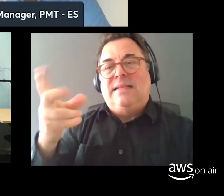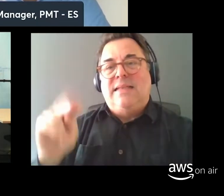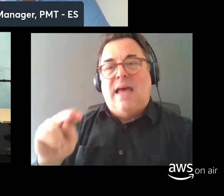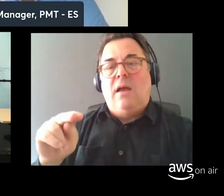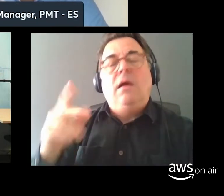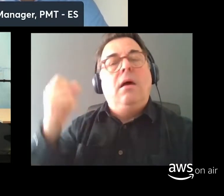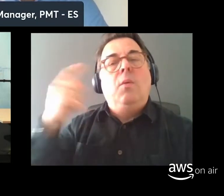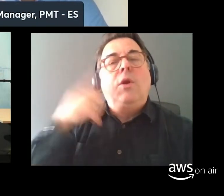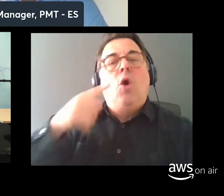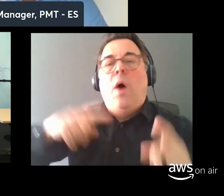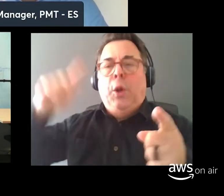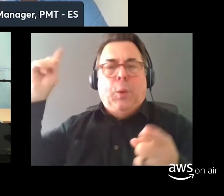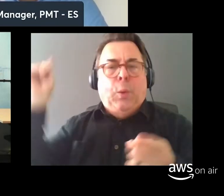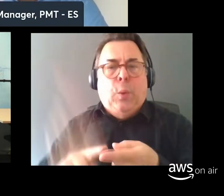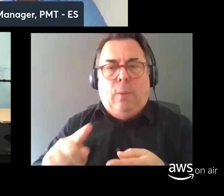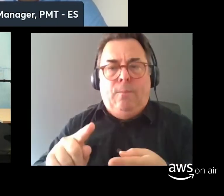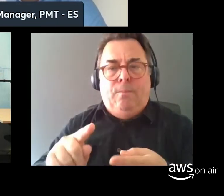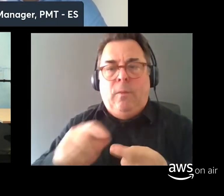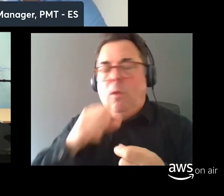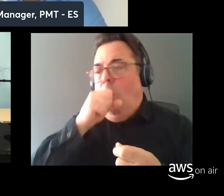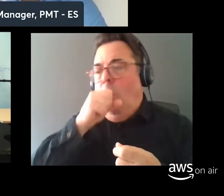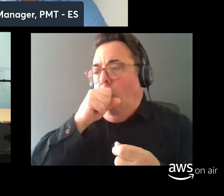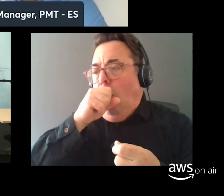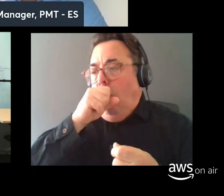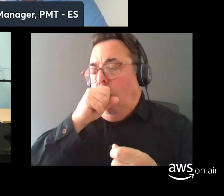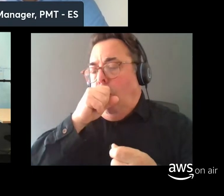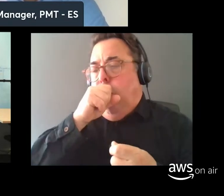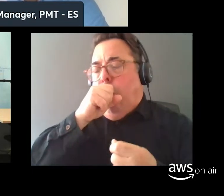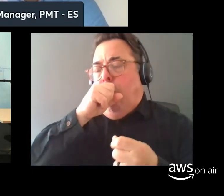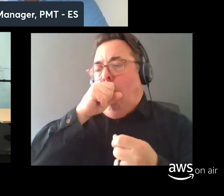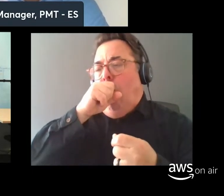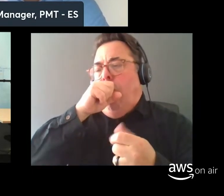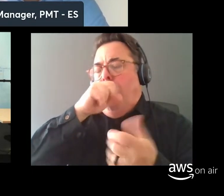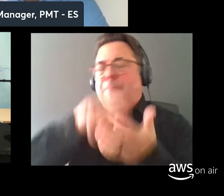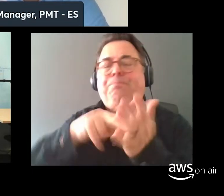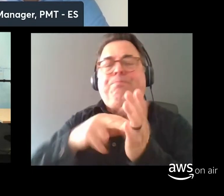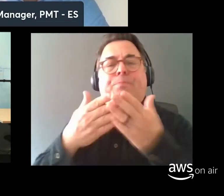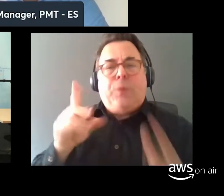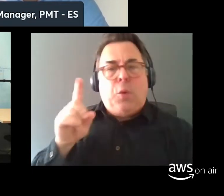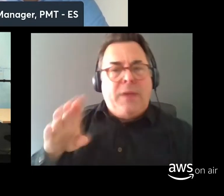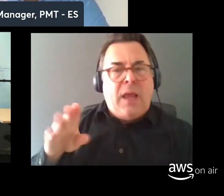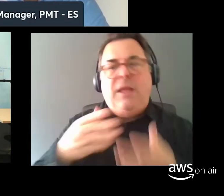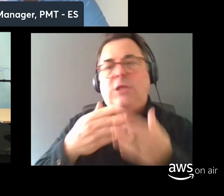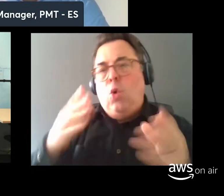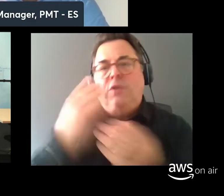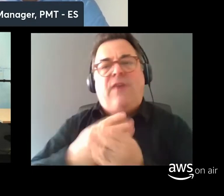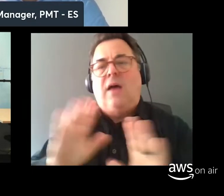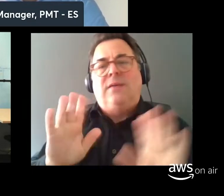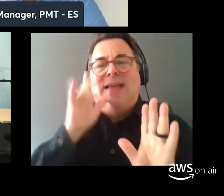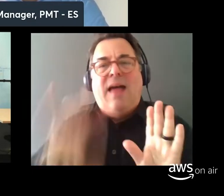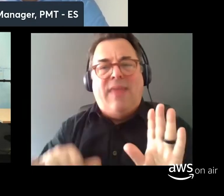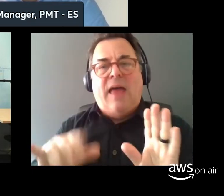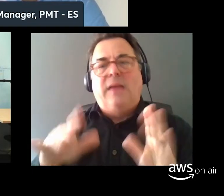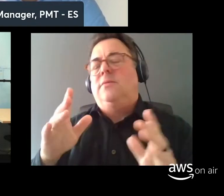in that case, like, you would have to again, ramp up the database, you know, do a bunch of hires and that's not efficient. So we do it carefully,